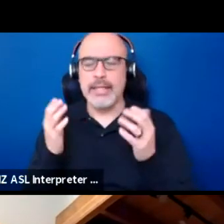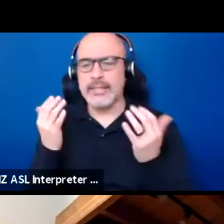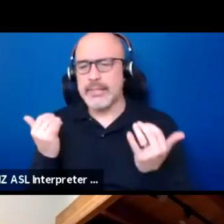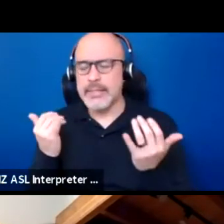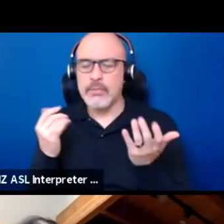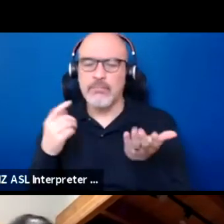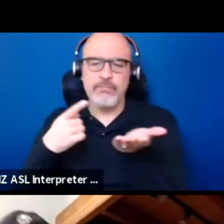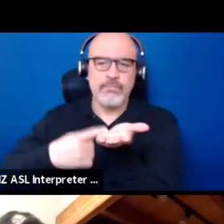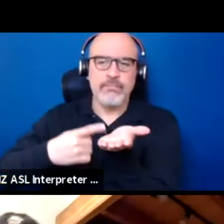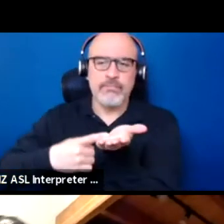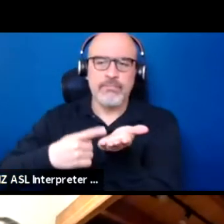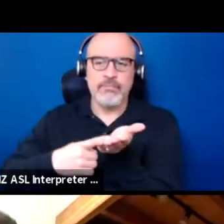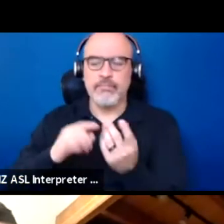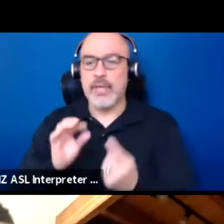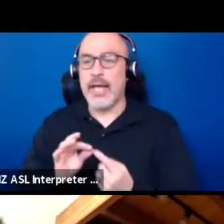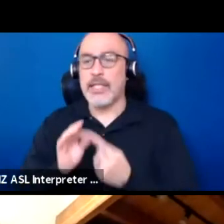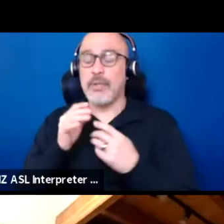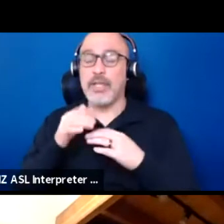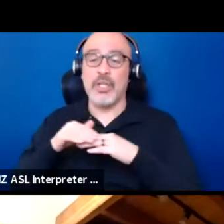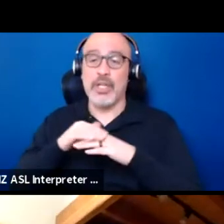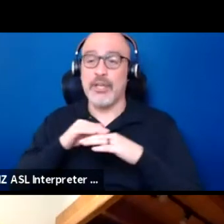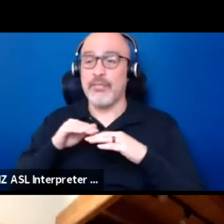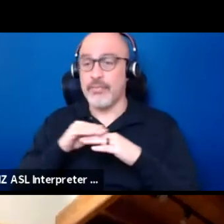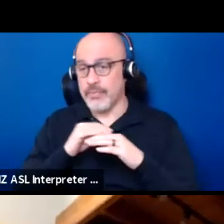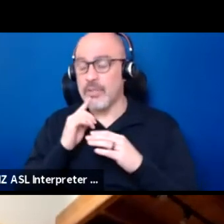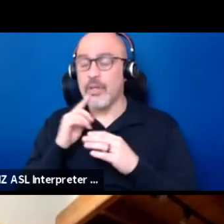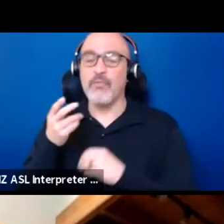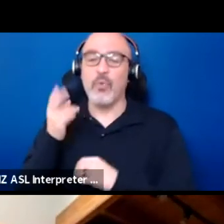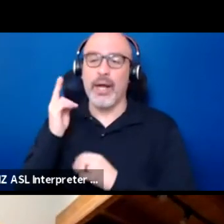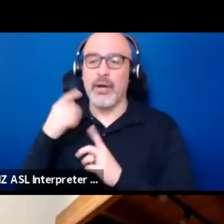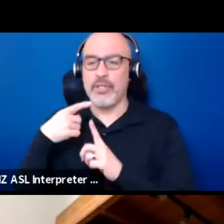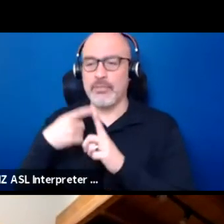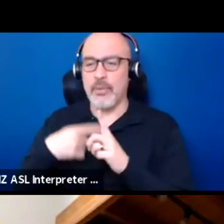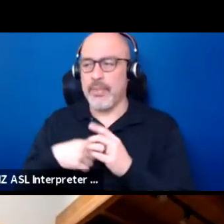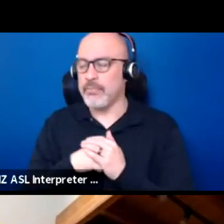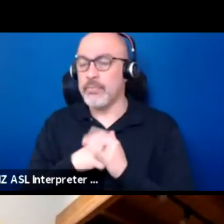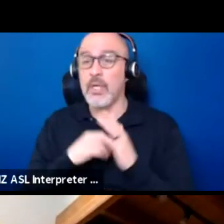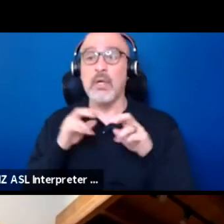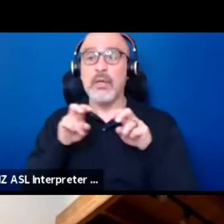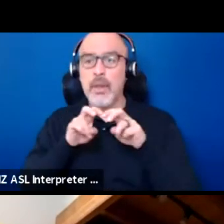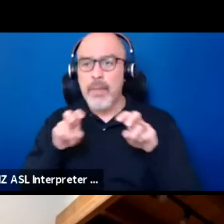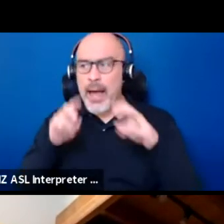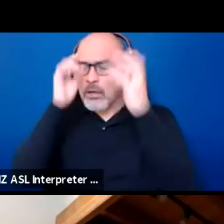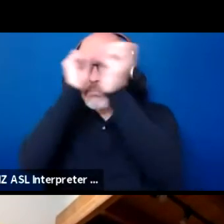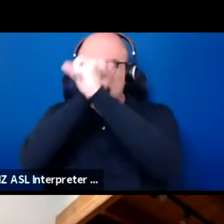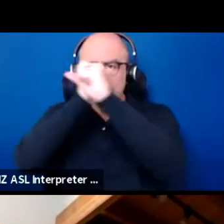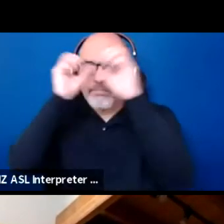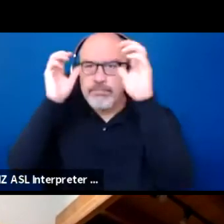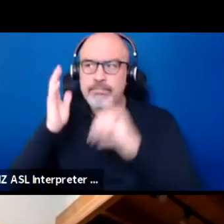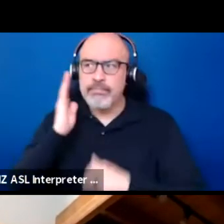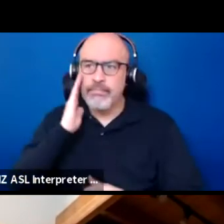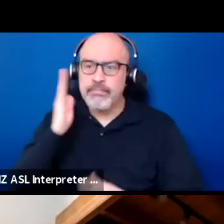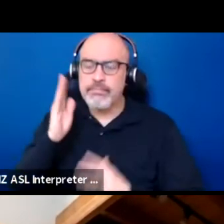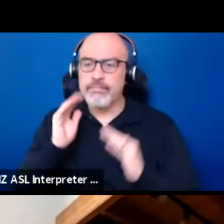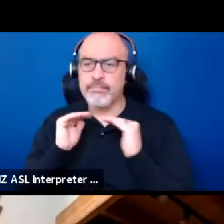especially during Native American Heritage Month. We're doing all these panels so that we can envision what a future of equity and justice looks like